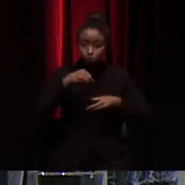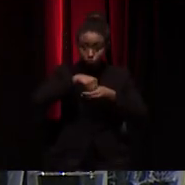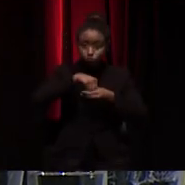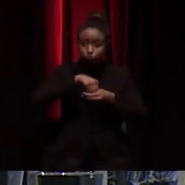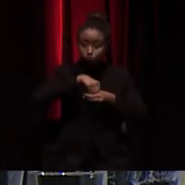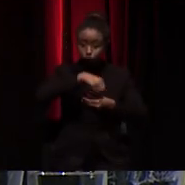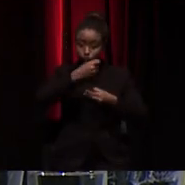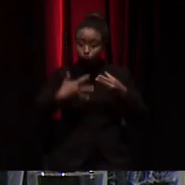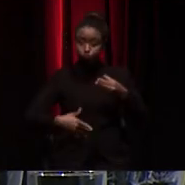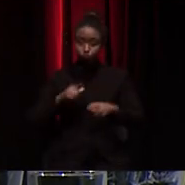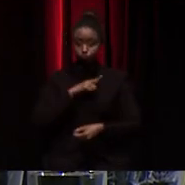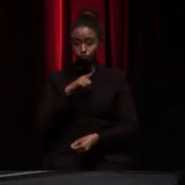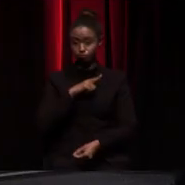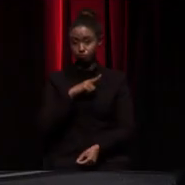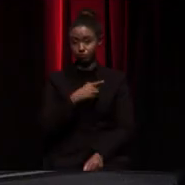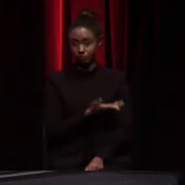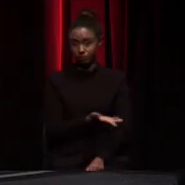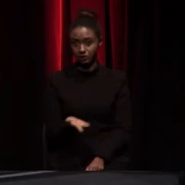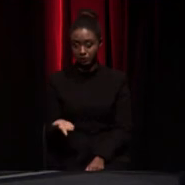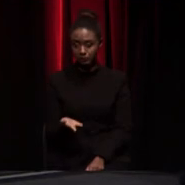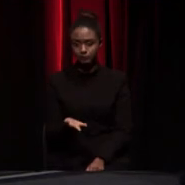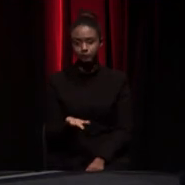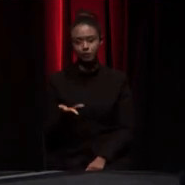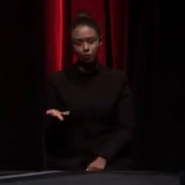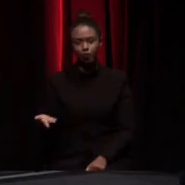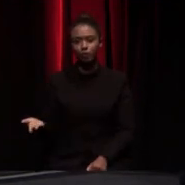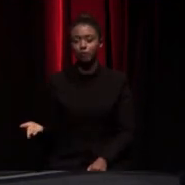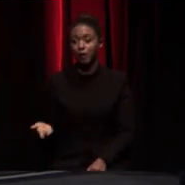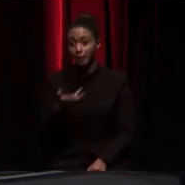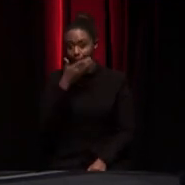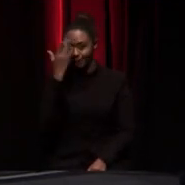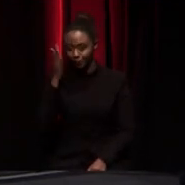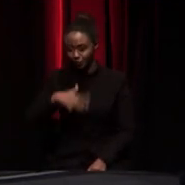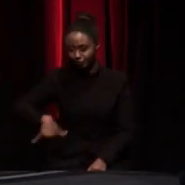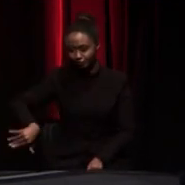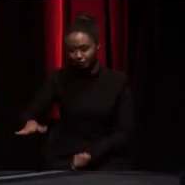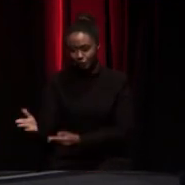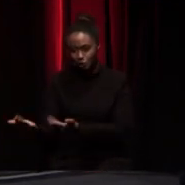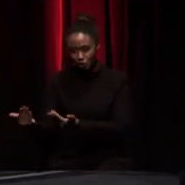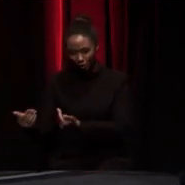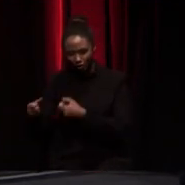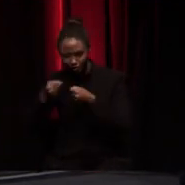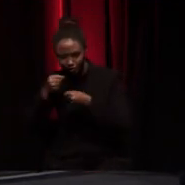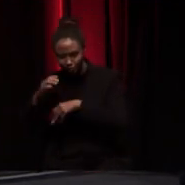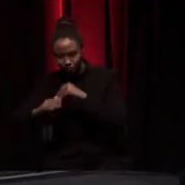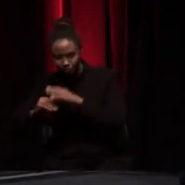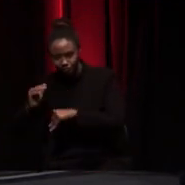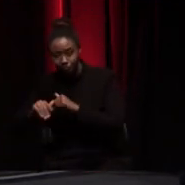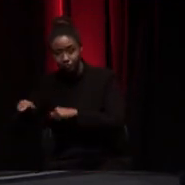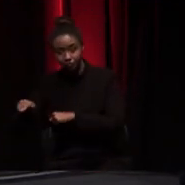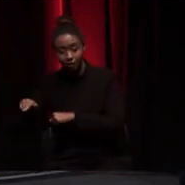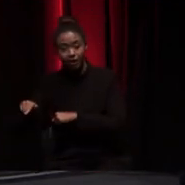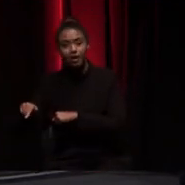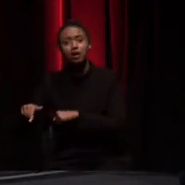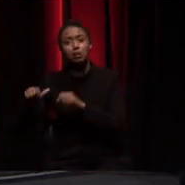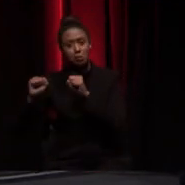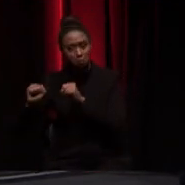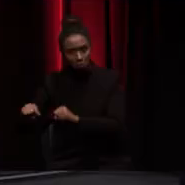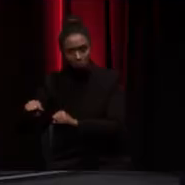So at a certain point the young journalist may be working on